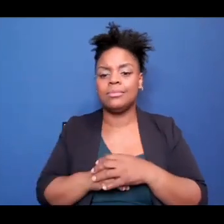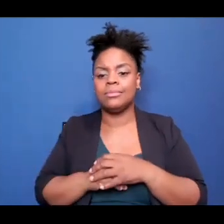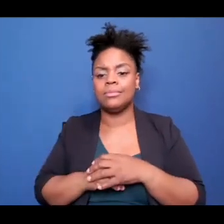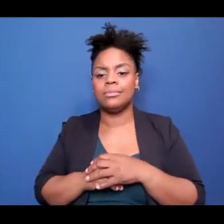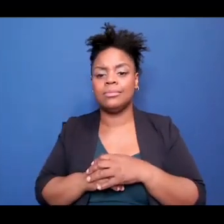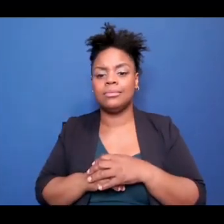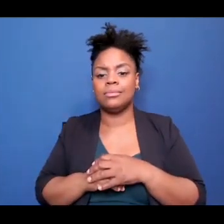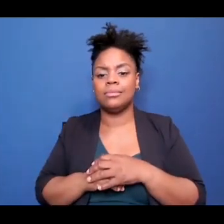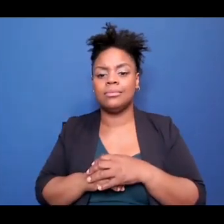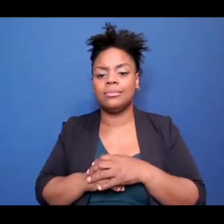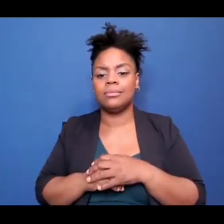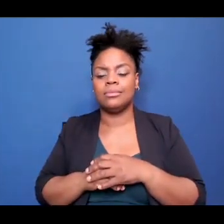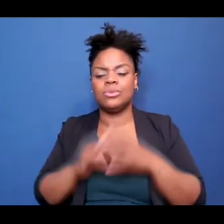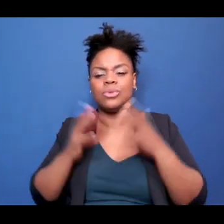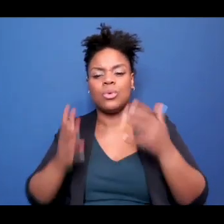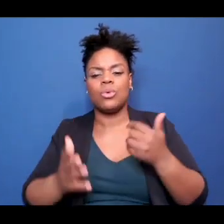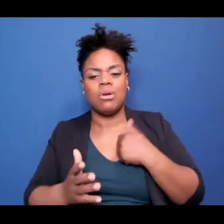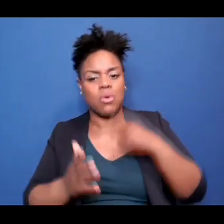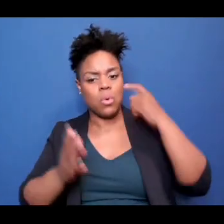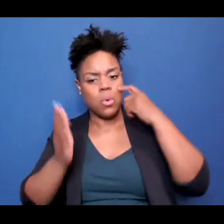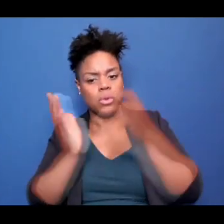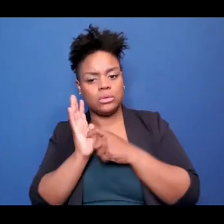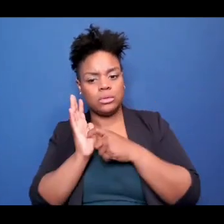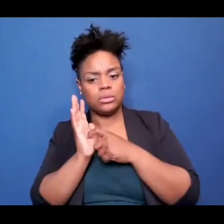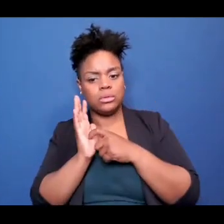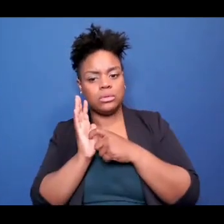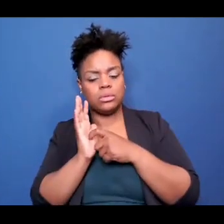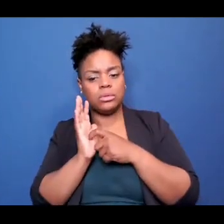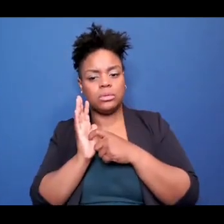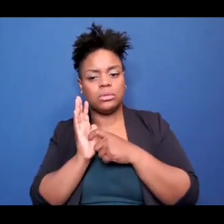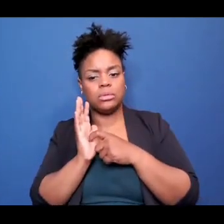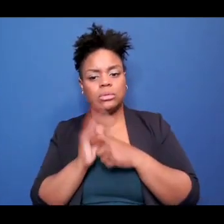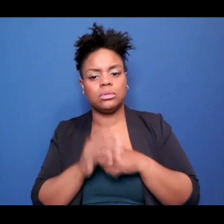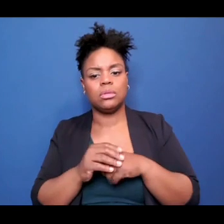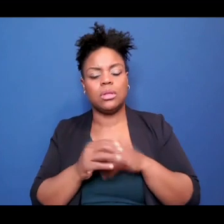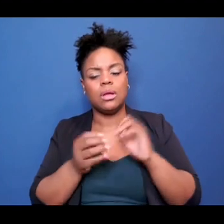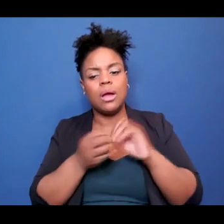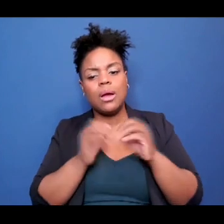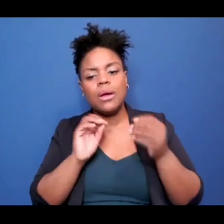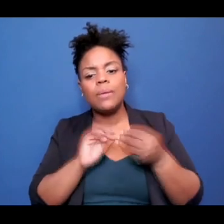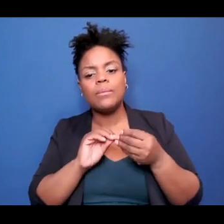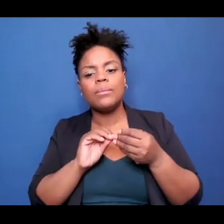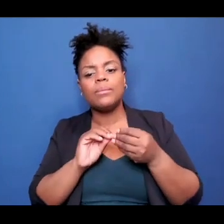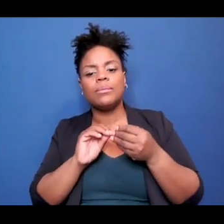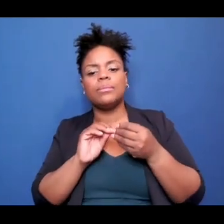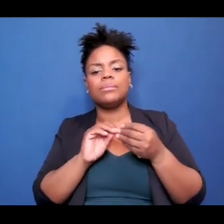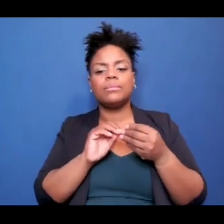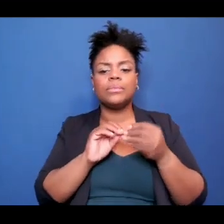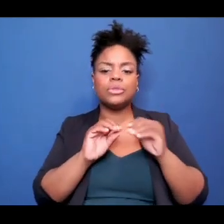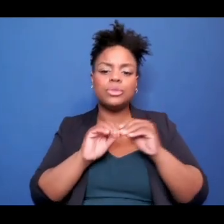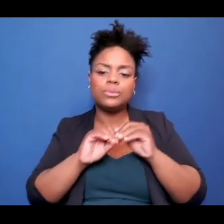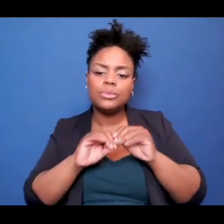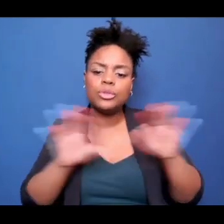THE PROJECT AFTER HAVING PUBLISHED QUANTITATIVE STUDIES ON THE DISTRIBUTION OF FAST FOOD IN NEW YORK CITY.